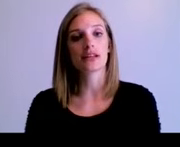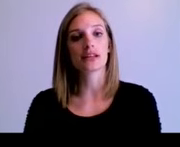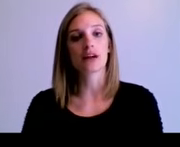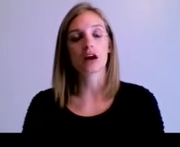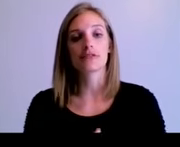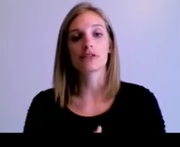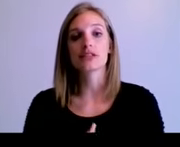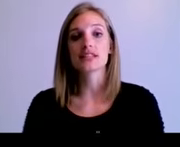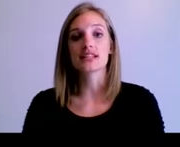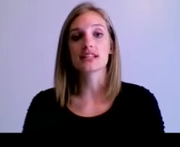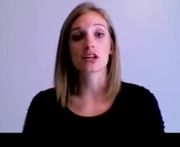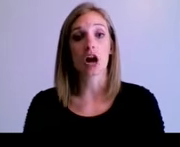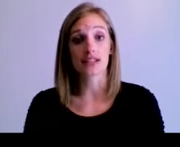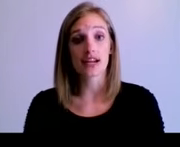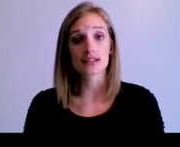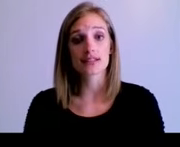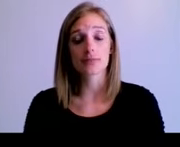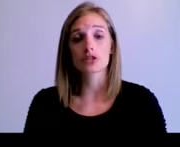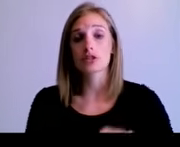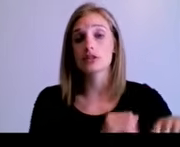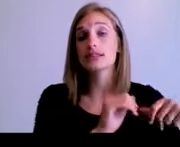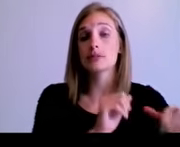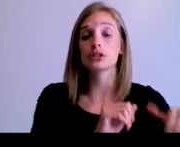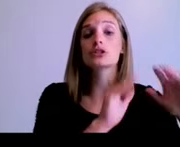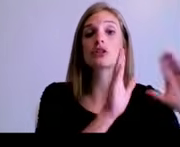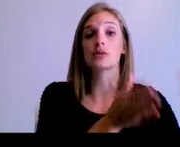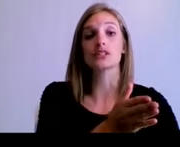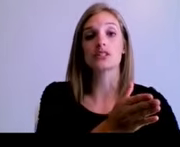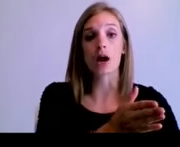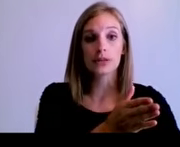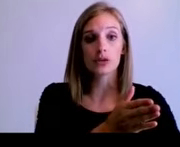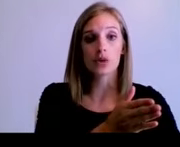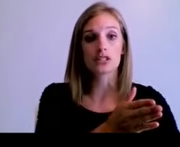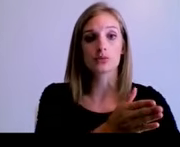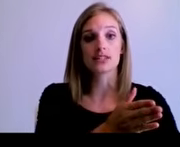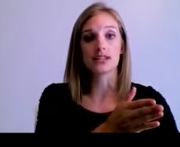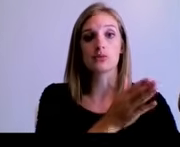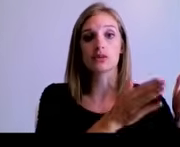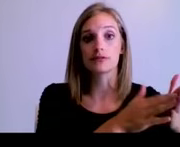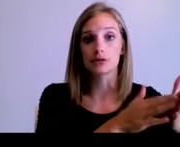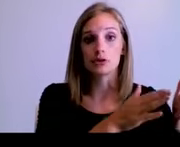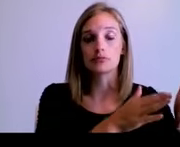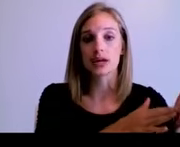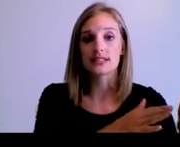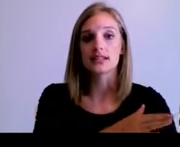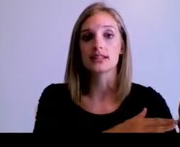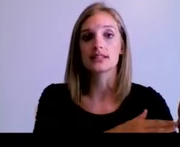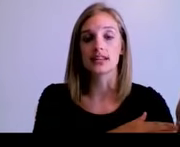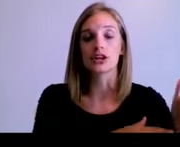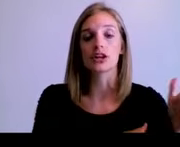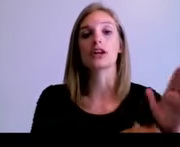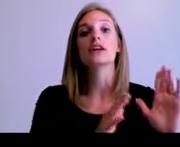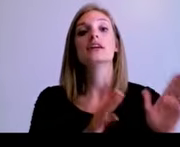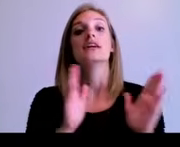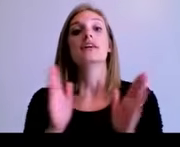and our 1st C is the context, and it's similar to the topic you guys were seeing with fruit, president, singer.